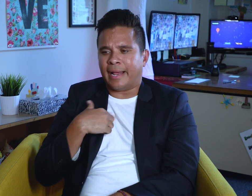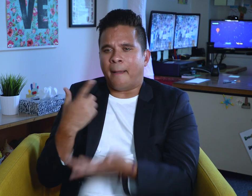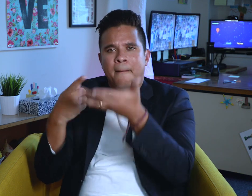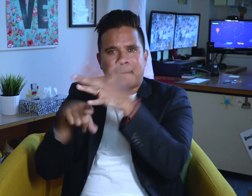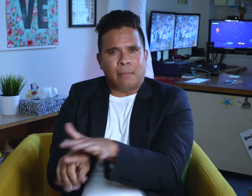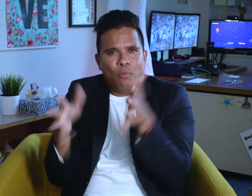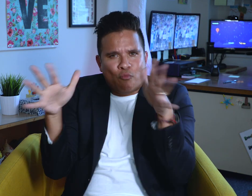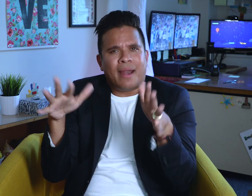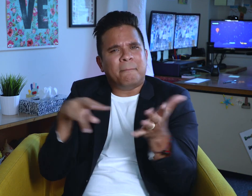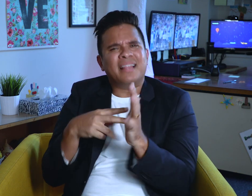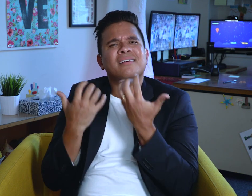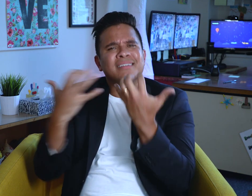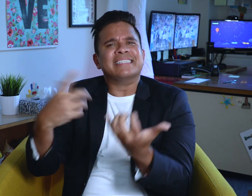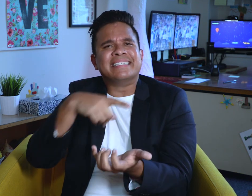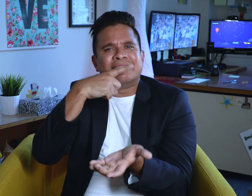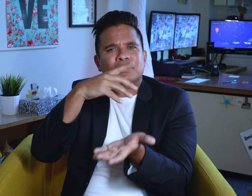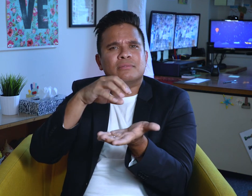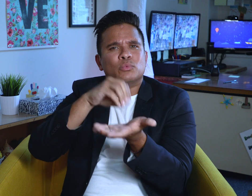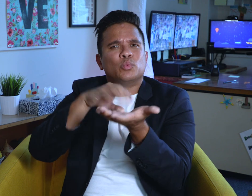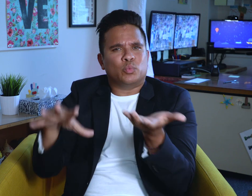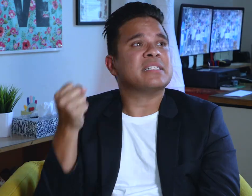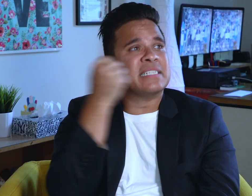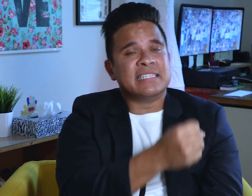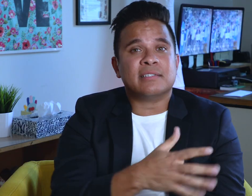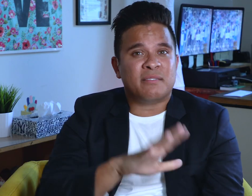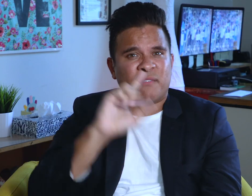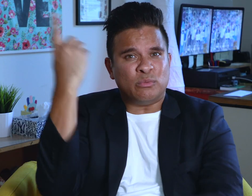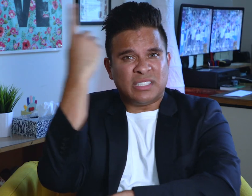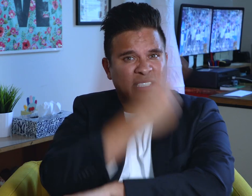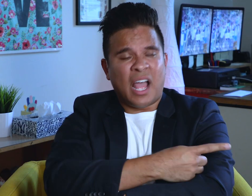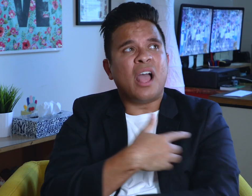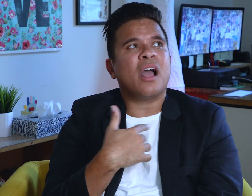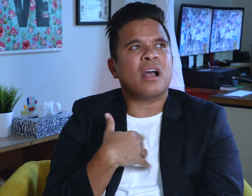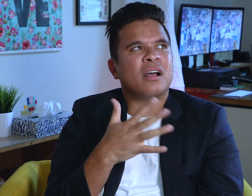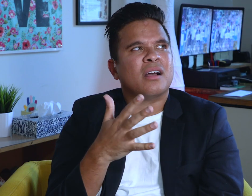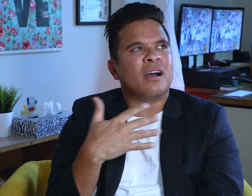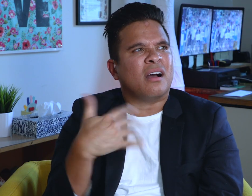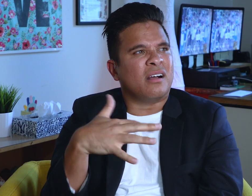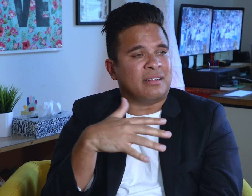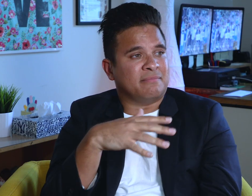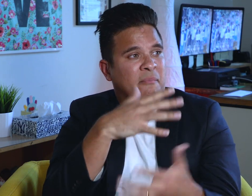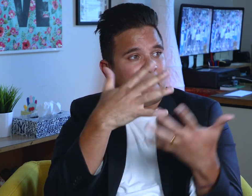that I would get along perfectly fine with hearing students. By the time my mom picked me up at the end of the day,